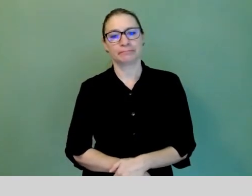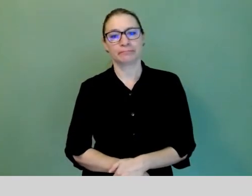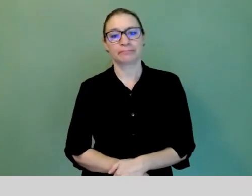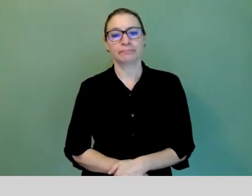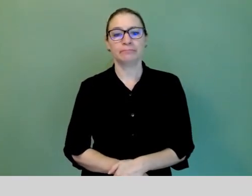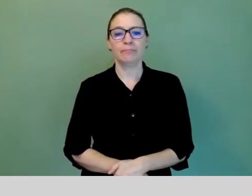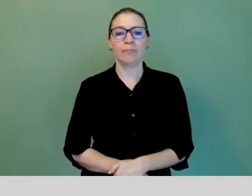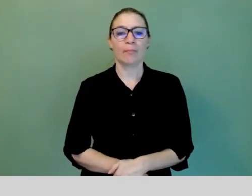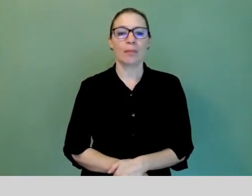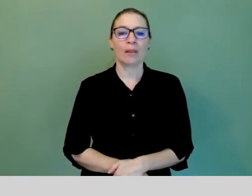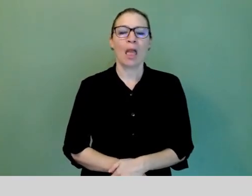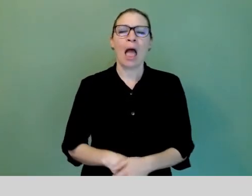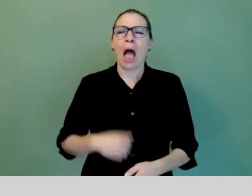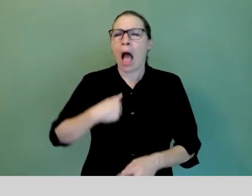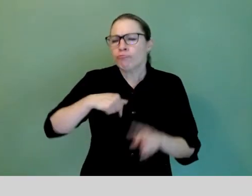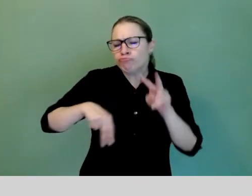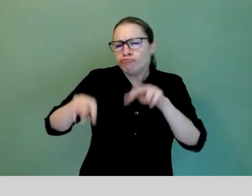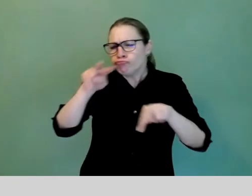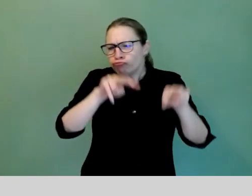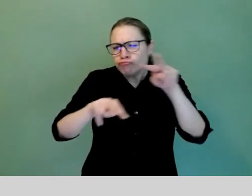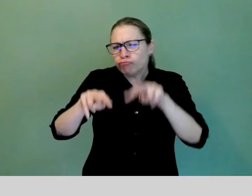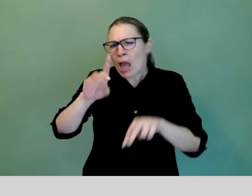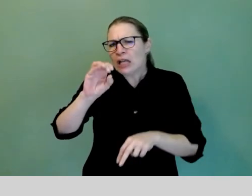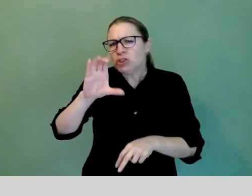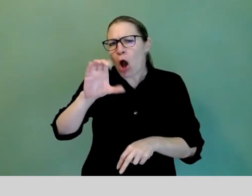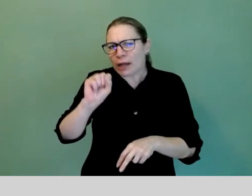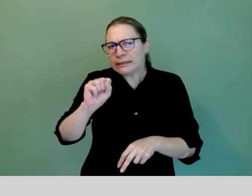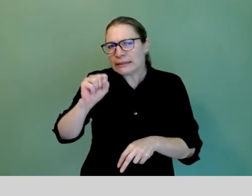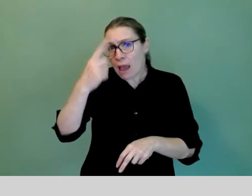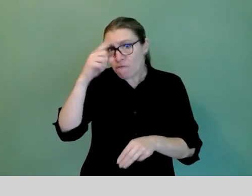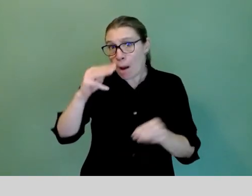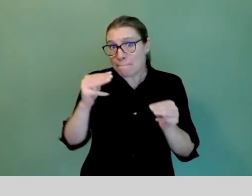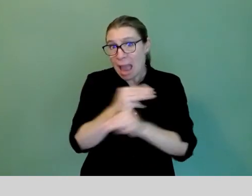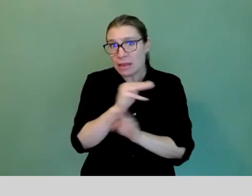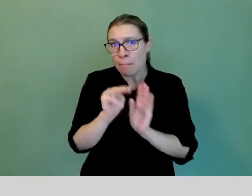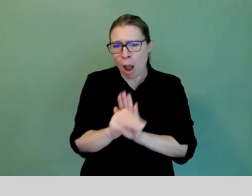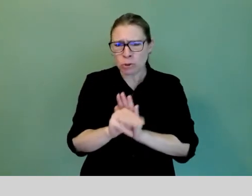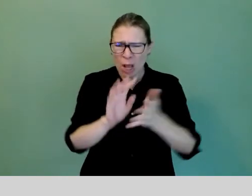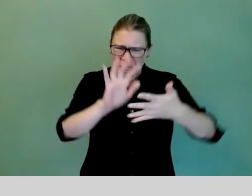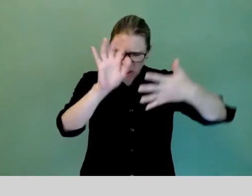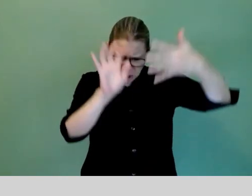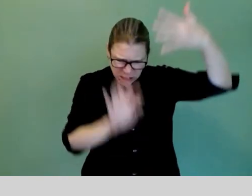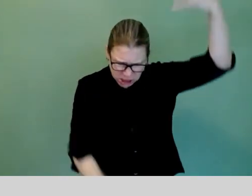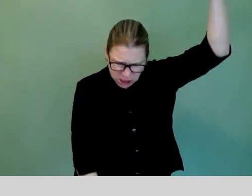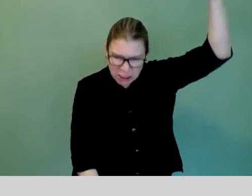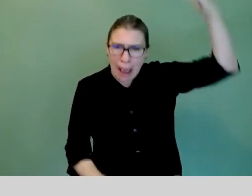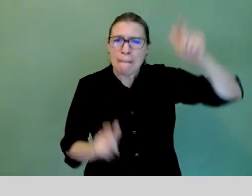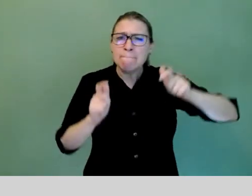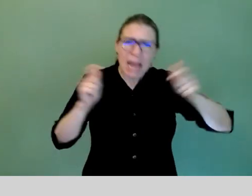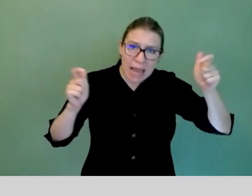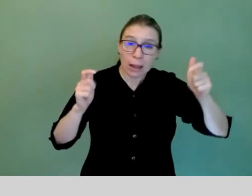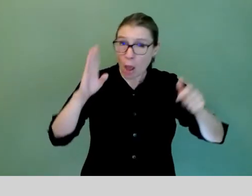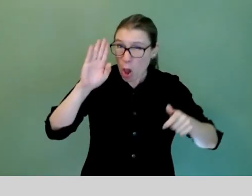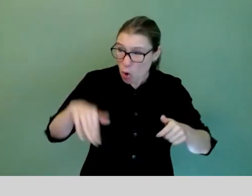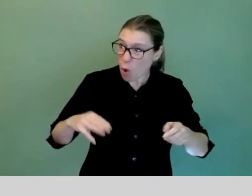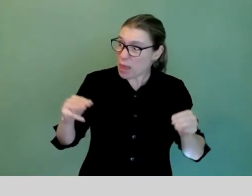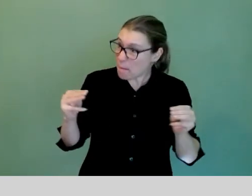I had a look at the docs for the math module, and it's really big. Did you know that mathematicians had learned so much stuff?